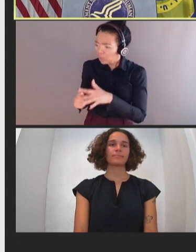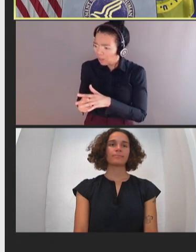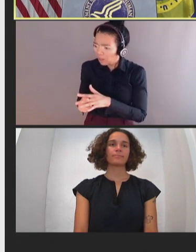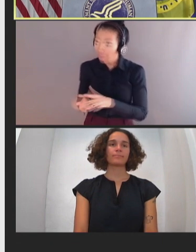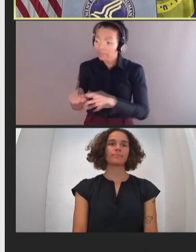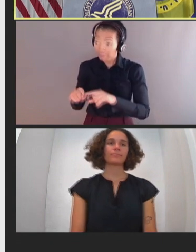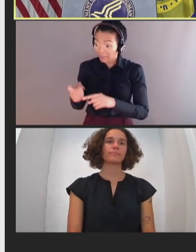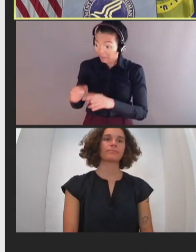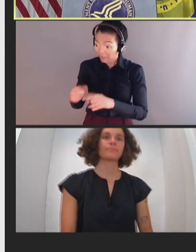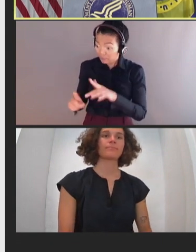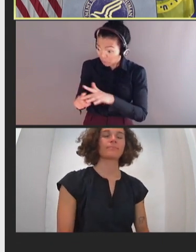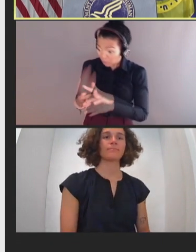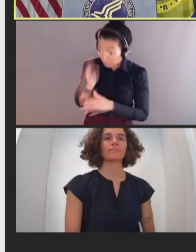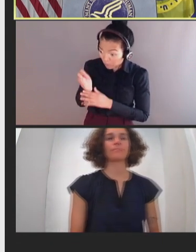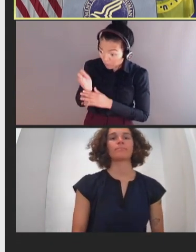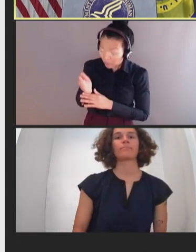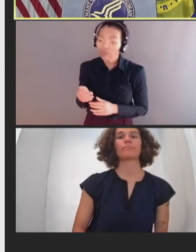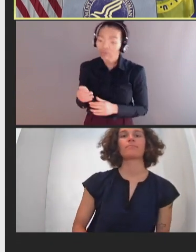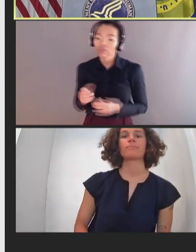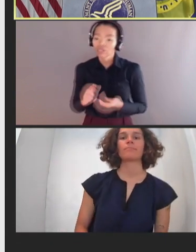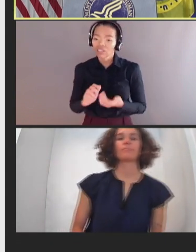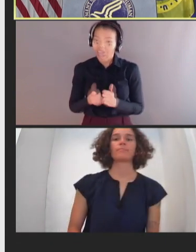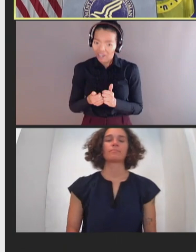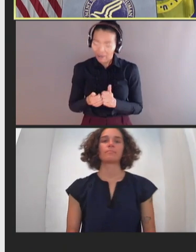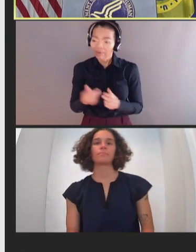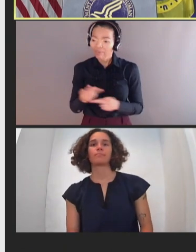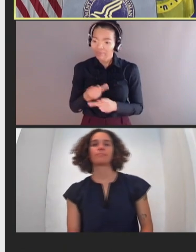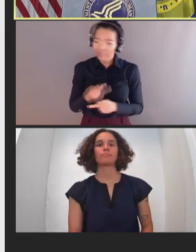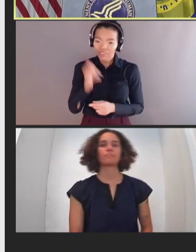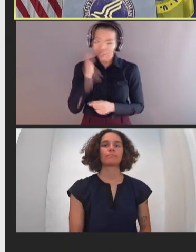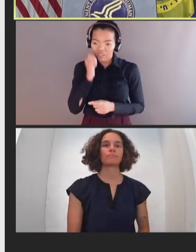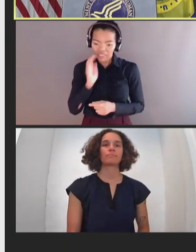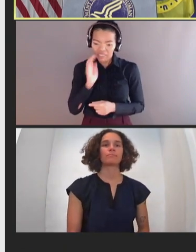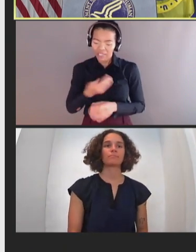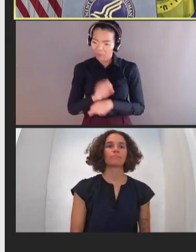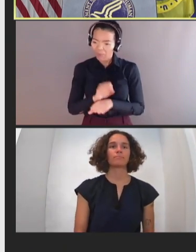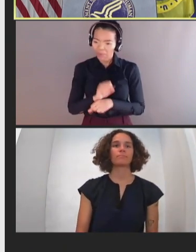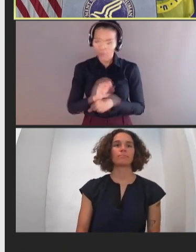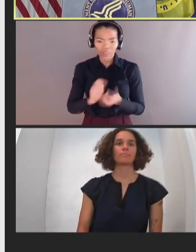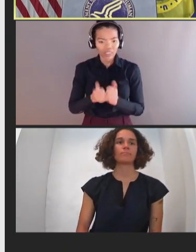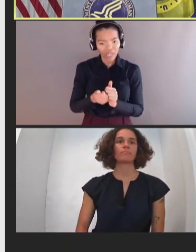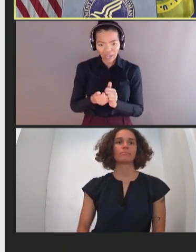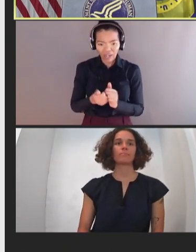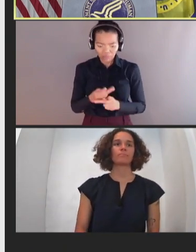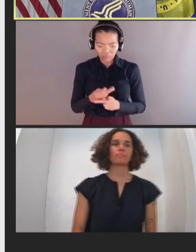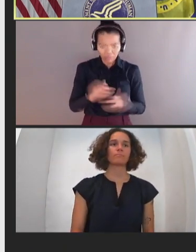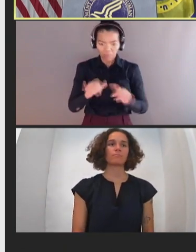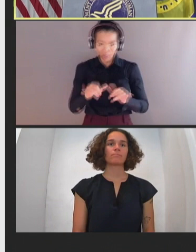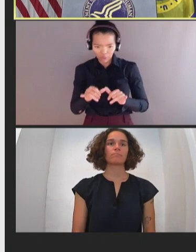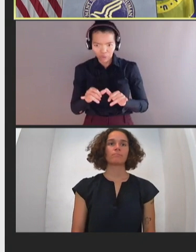that this is actually work that we're doing every day, but we don't know how to measure it?"